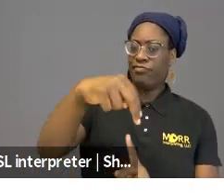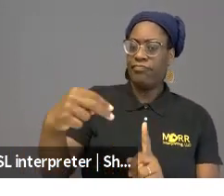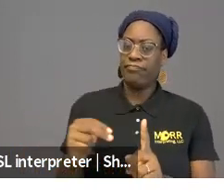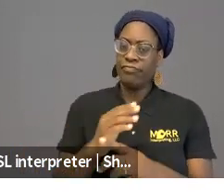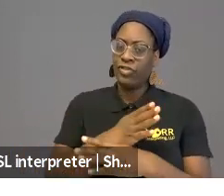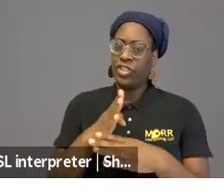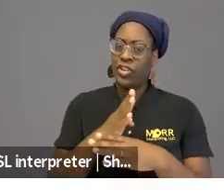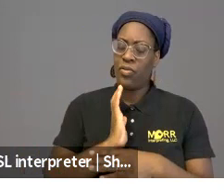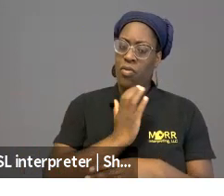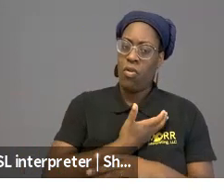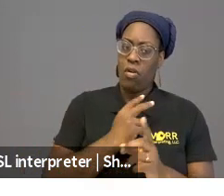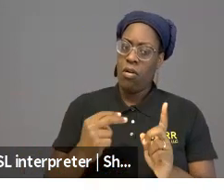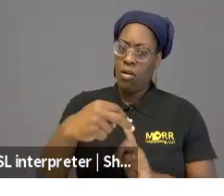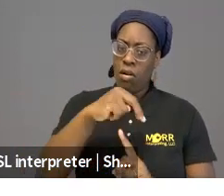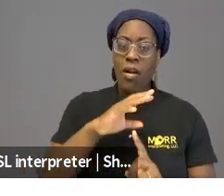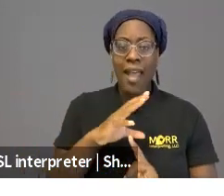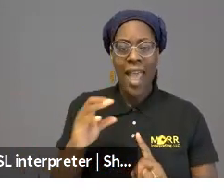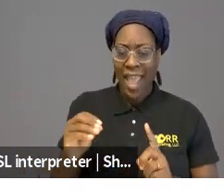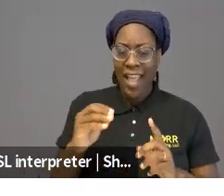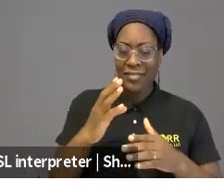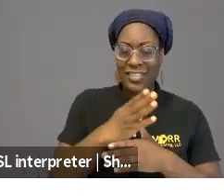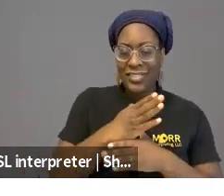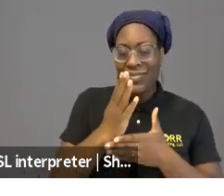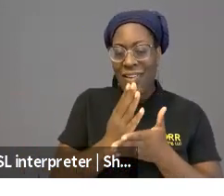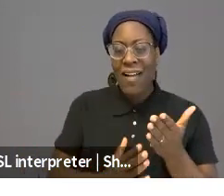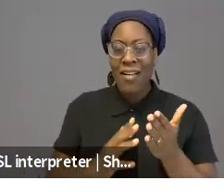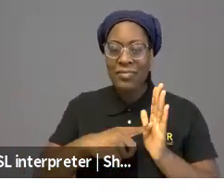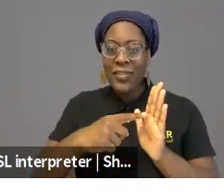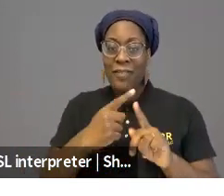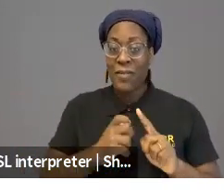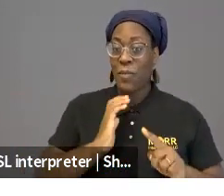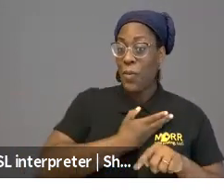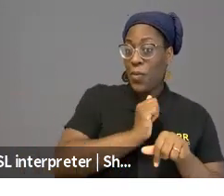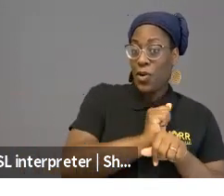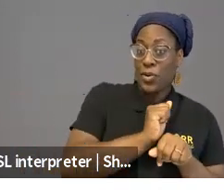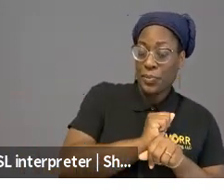recognize in our work. This isn't to say there may not be others--in fact, there may be more within